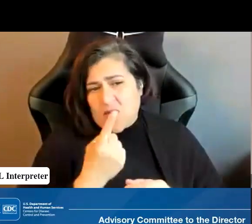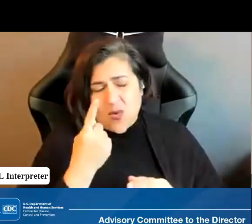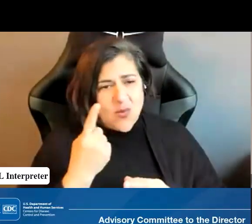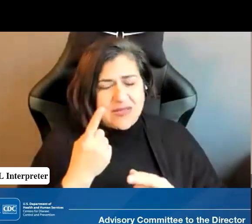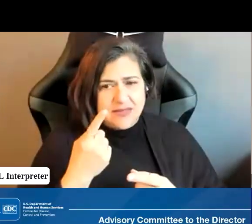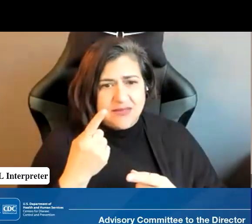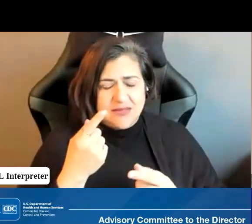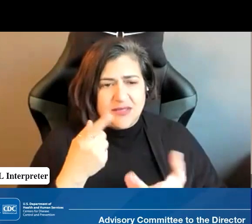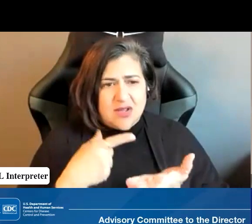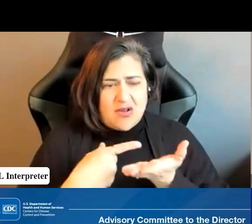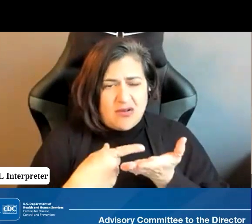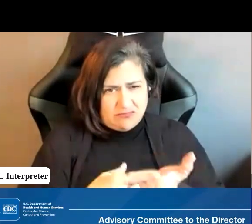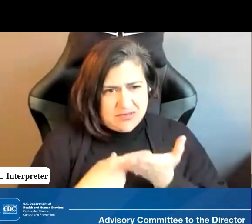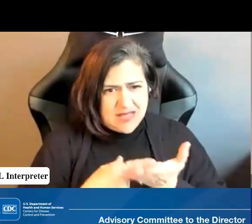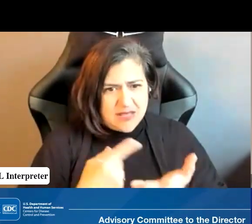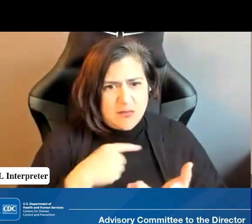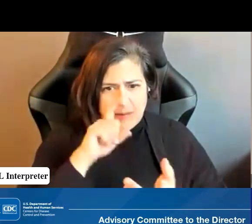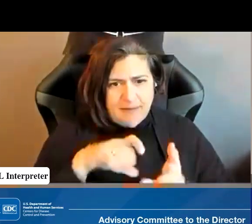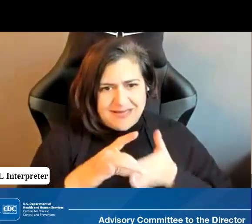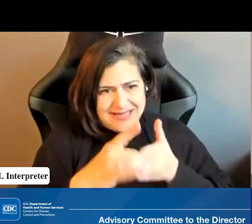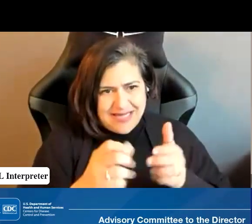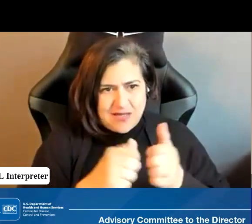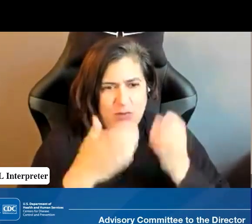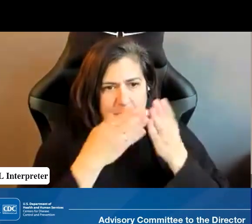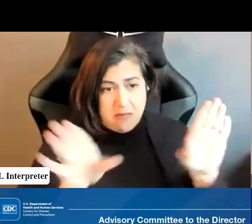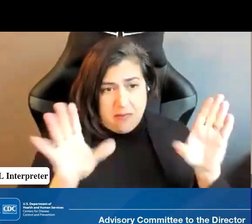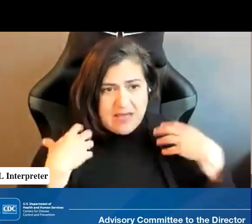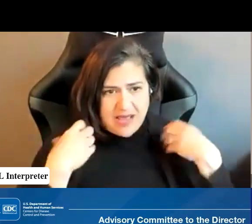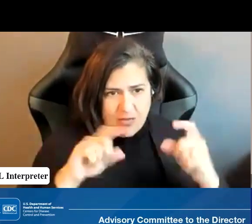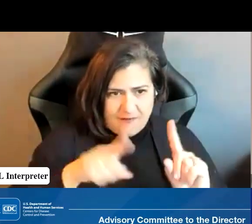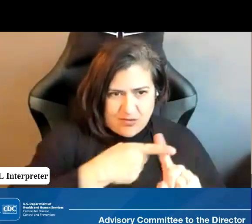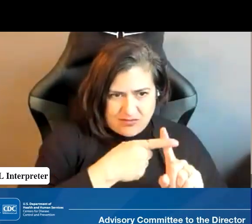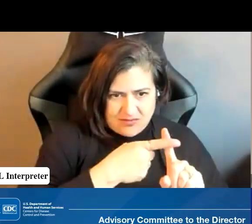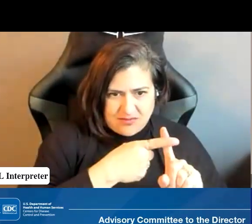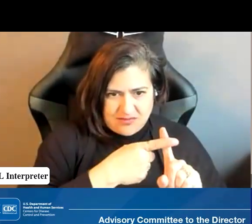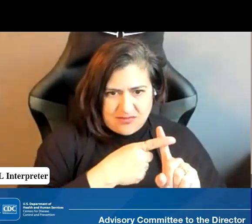with public health and we need to put before, you know, our whole purpose